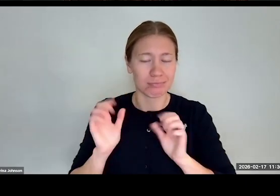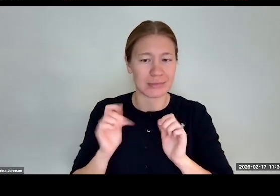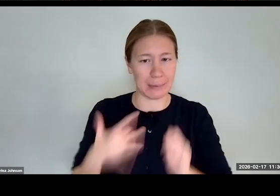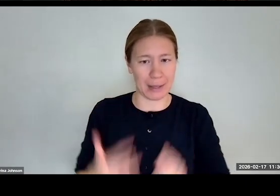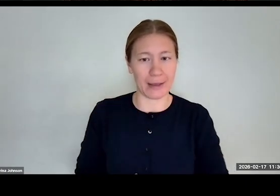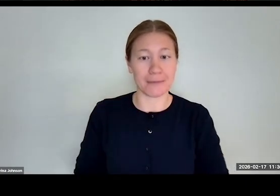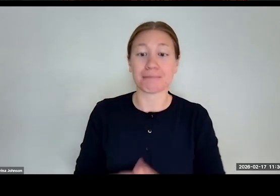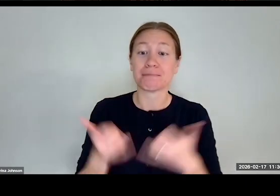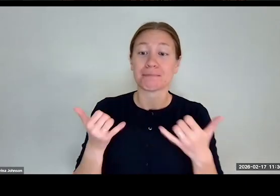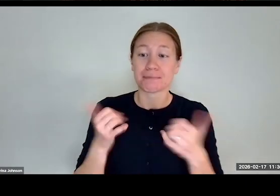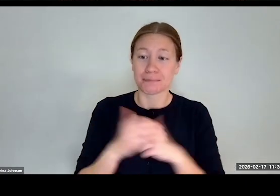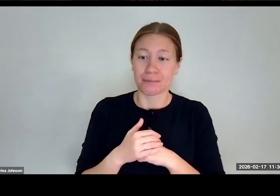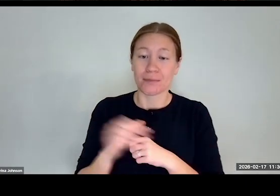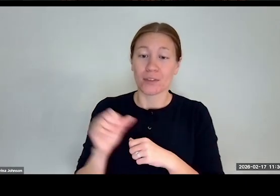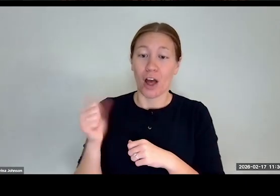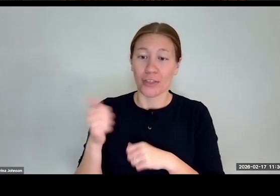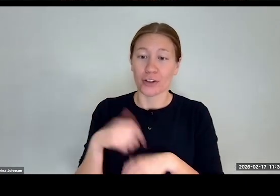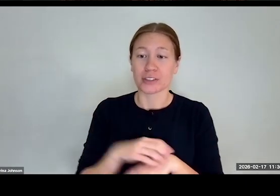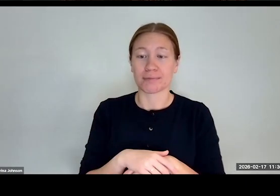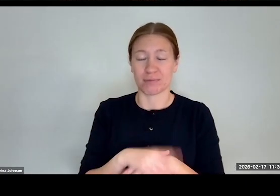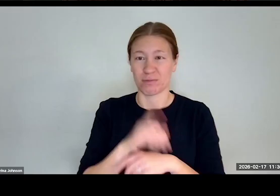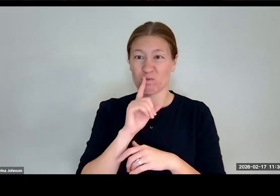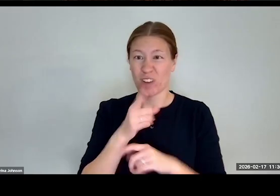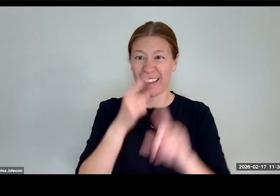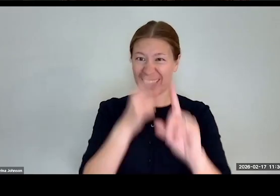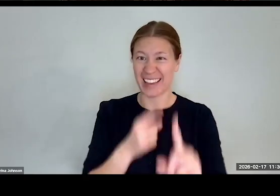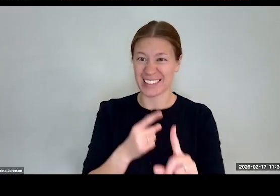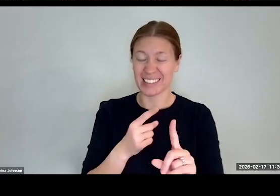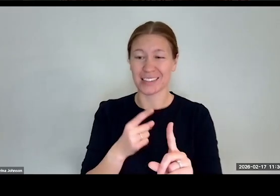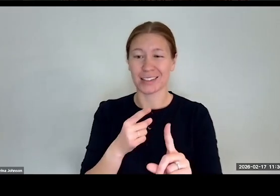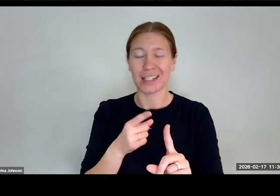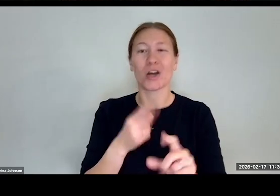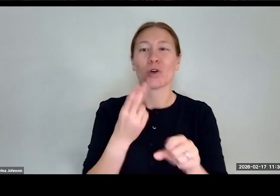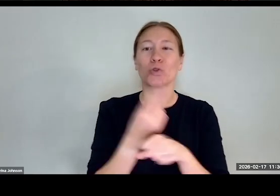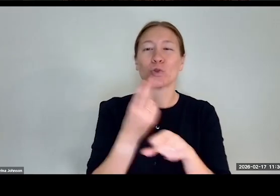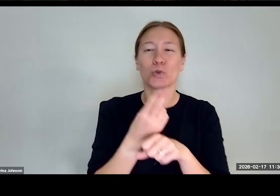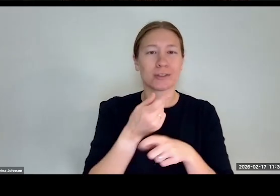or punctuation should be made using true characters or font. If you replace it with an image,